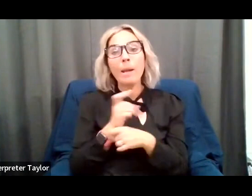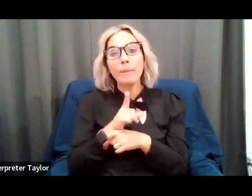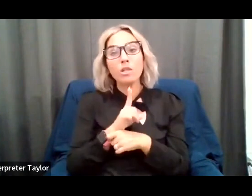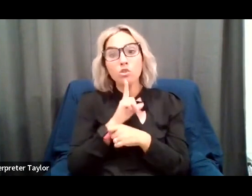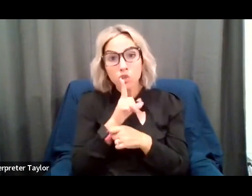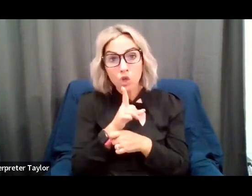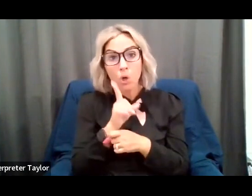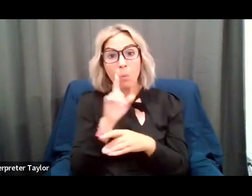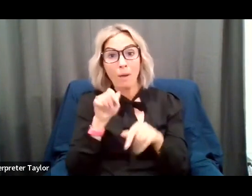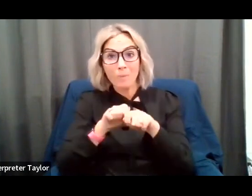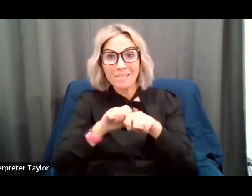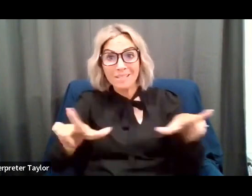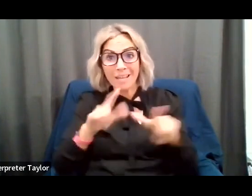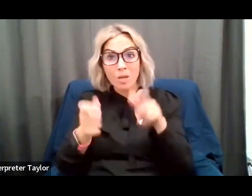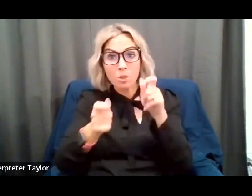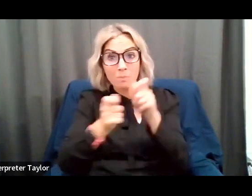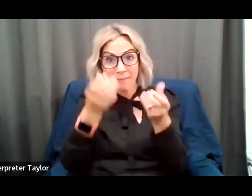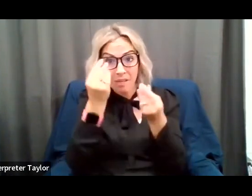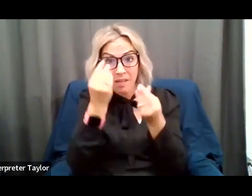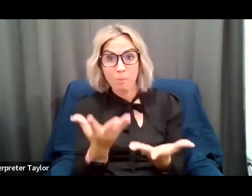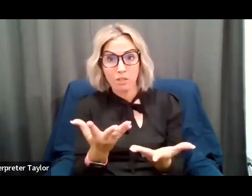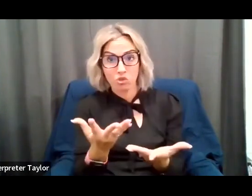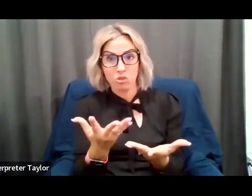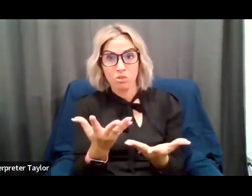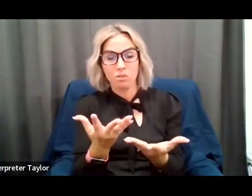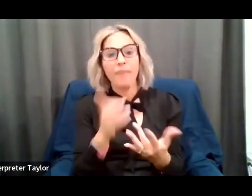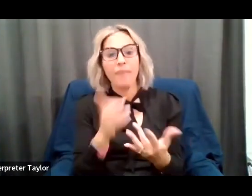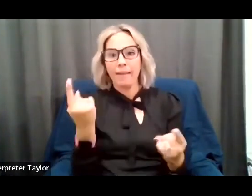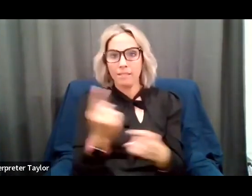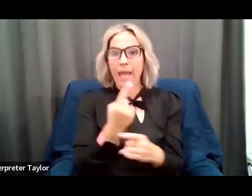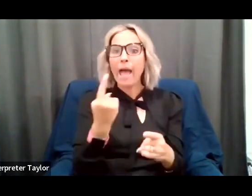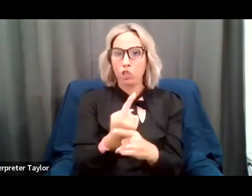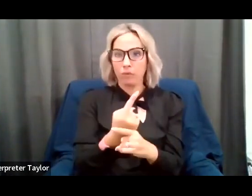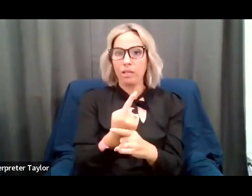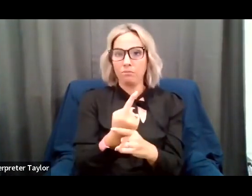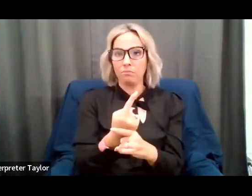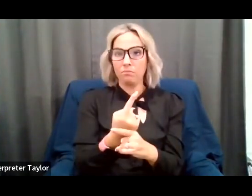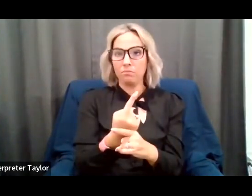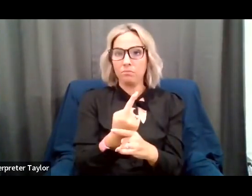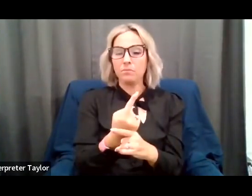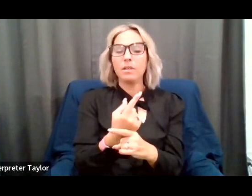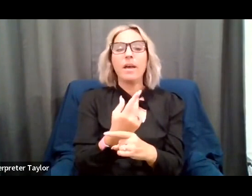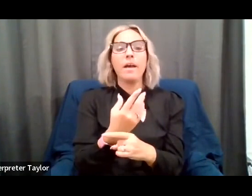send out specific information, that it's accurate information and that we